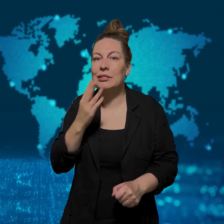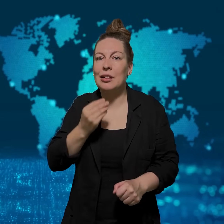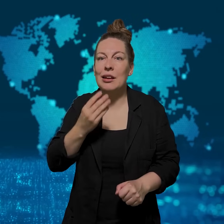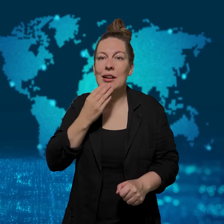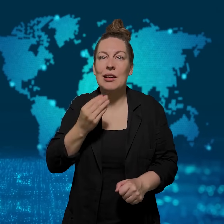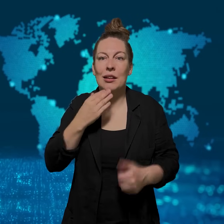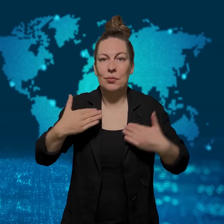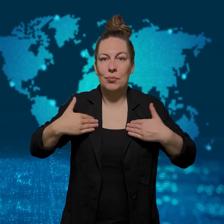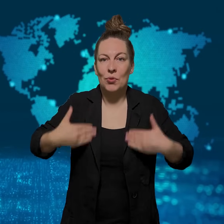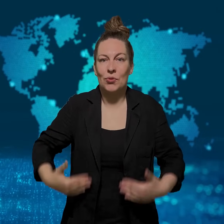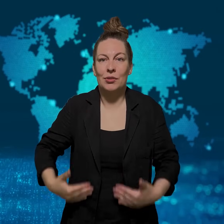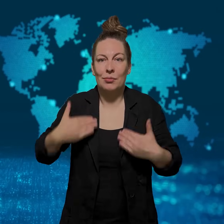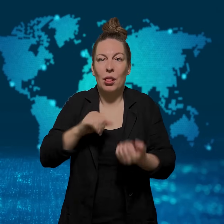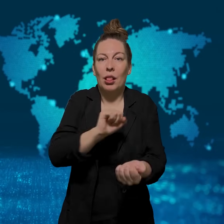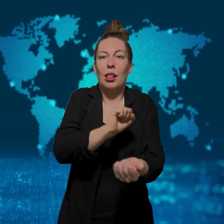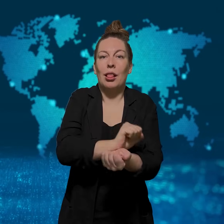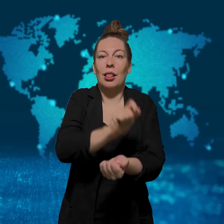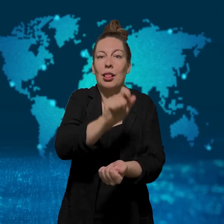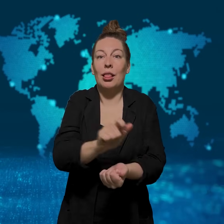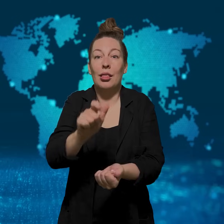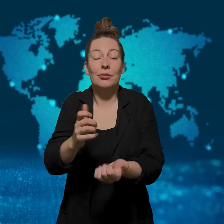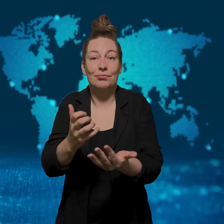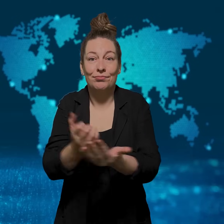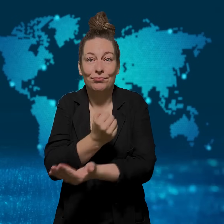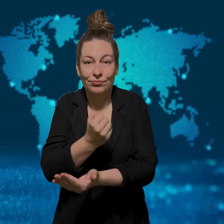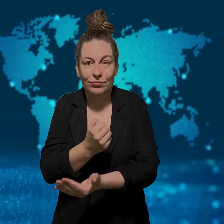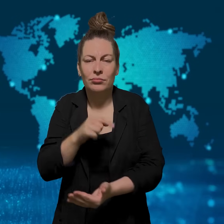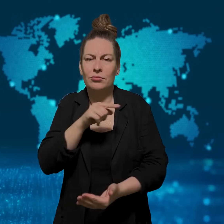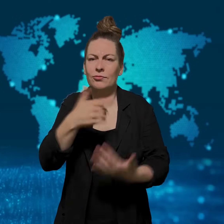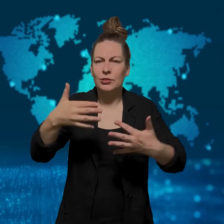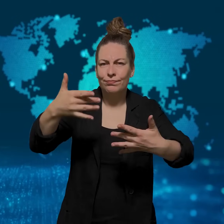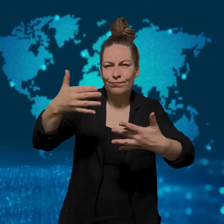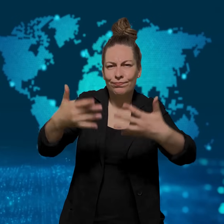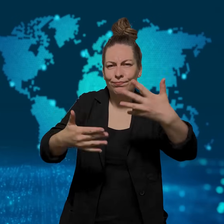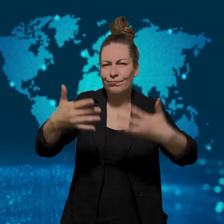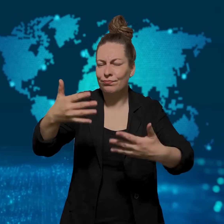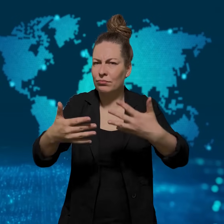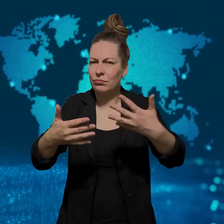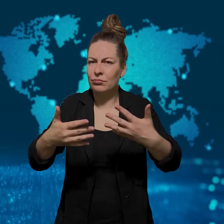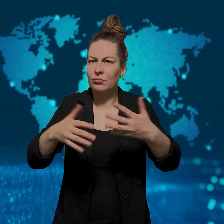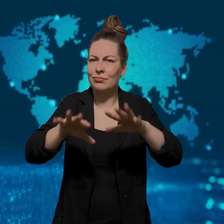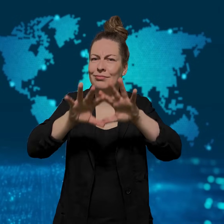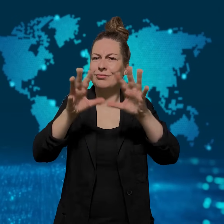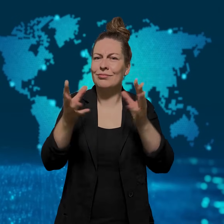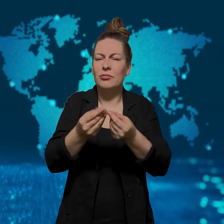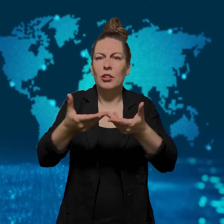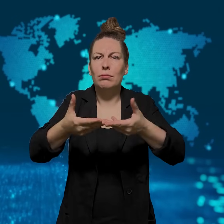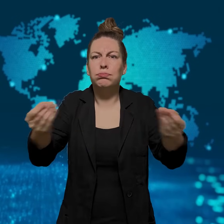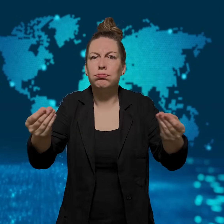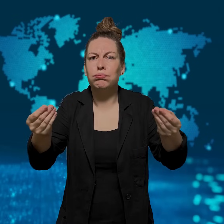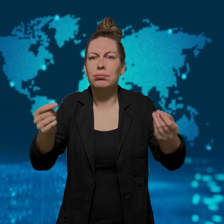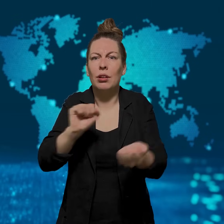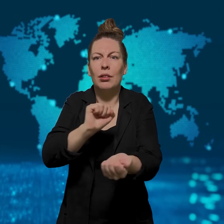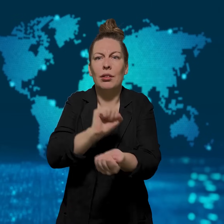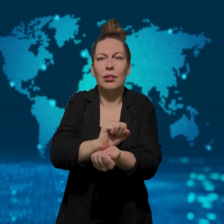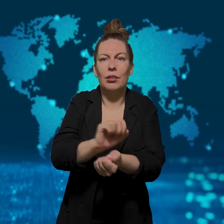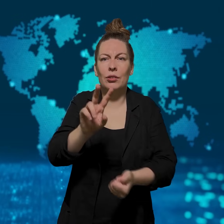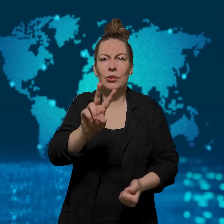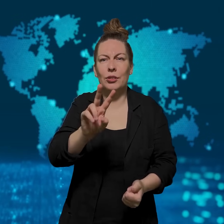Israel estimates there are still 125 people being held - 252 were